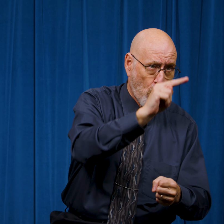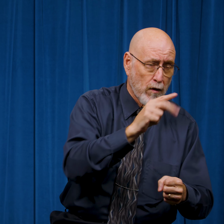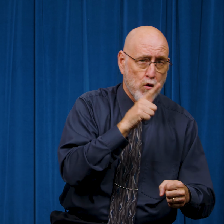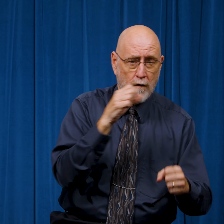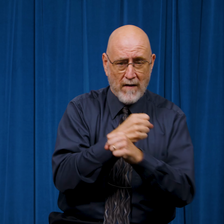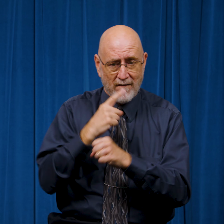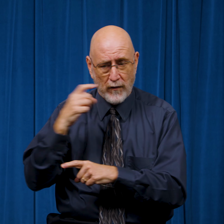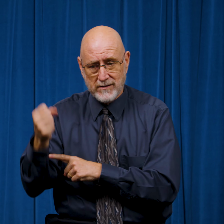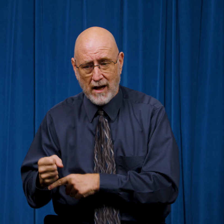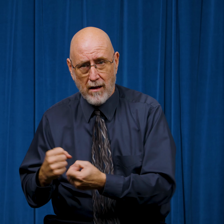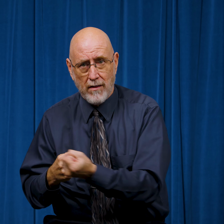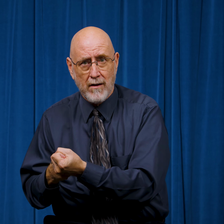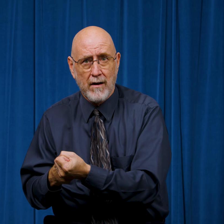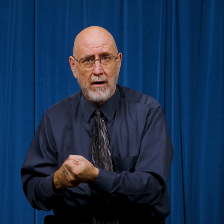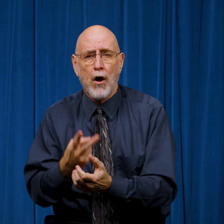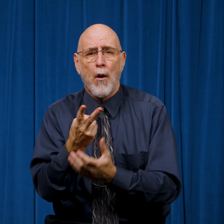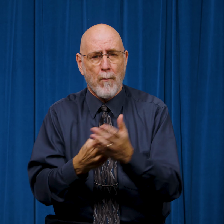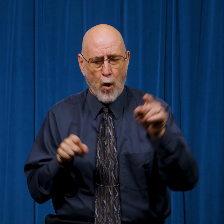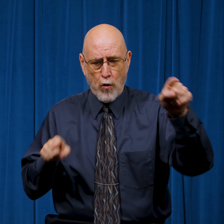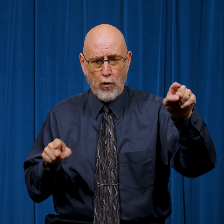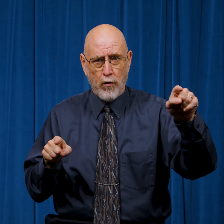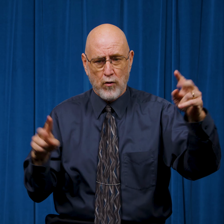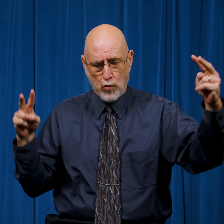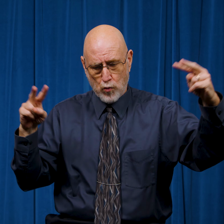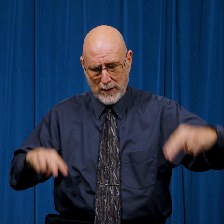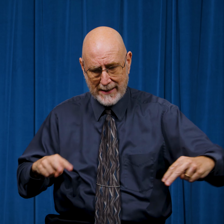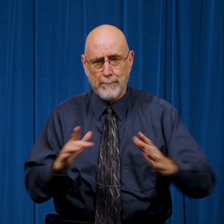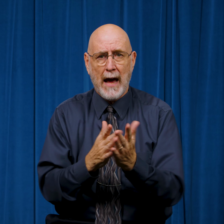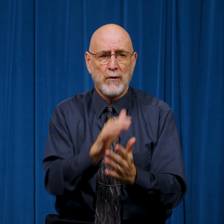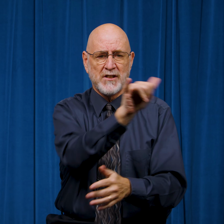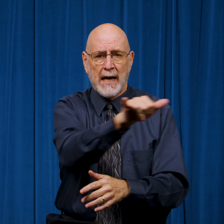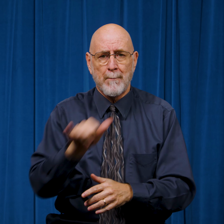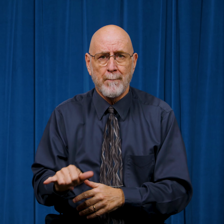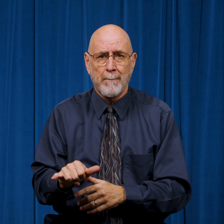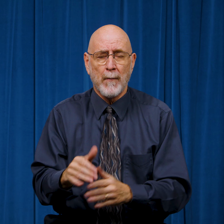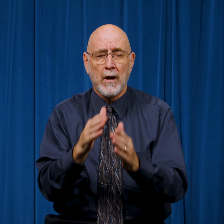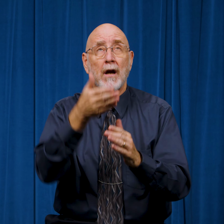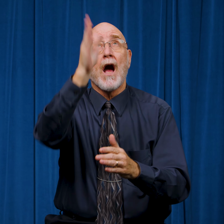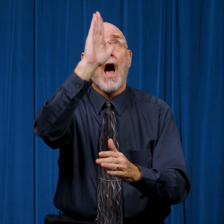"Both read the same Bible, and pray to the same God;